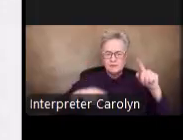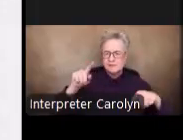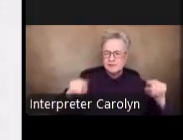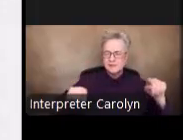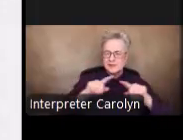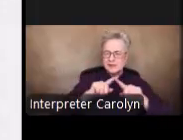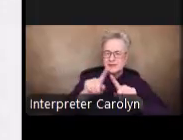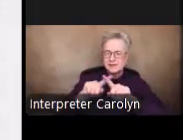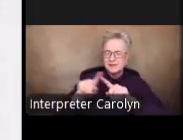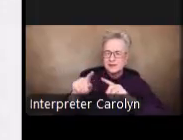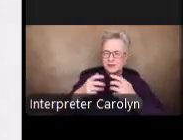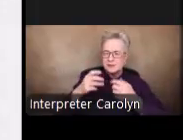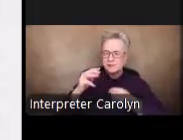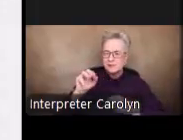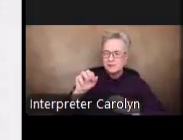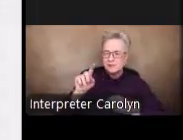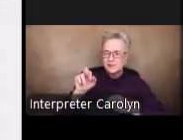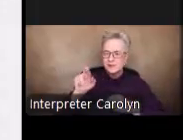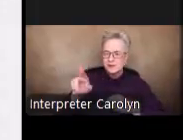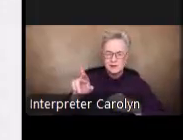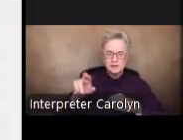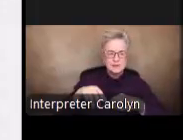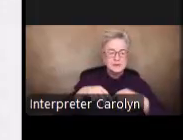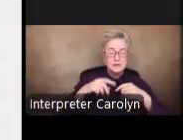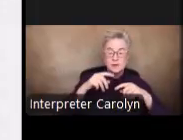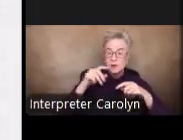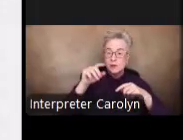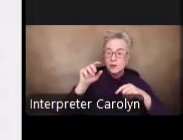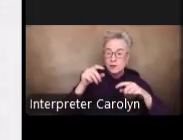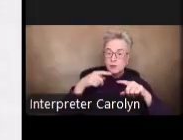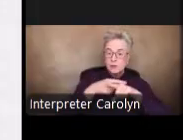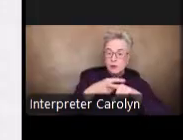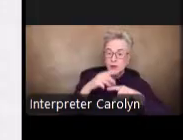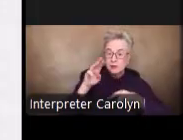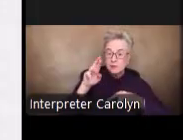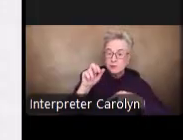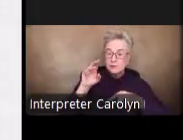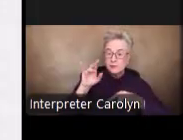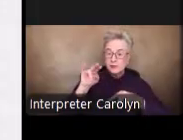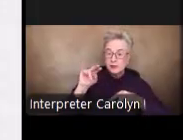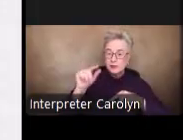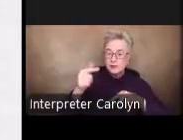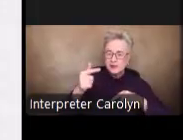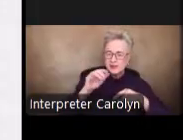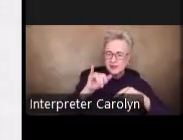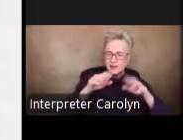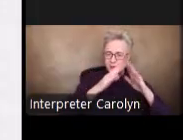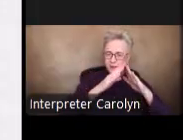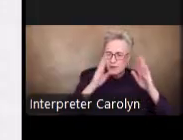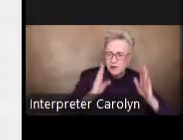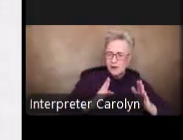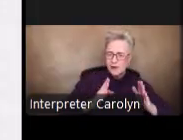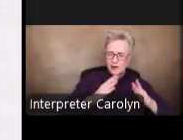So cross bracing is that diagonal support between the wall studs that stabilizes the frame and prevents it from